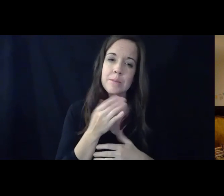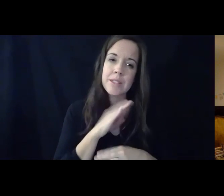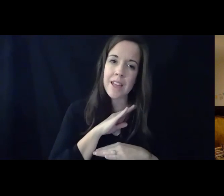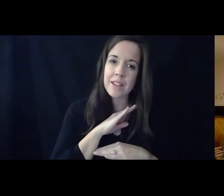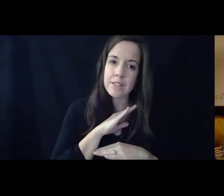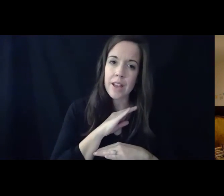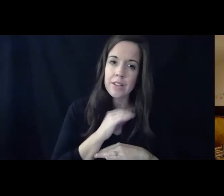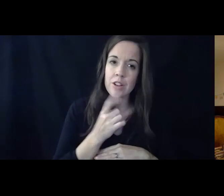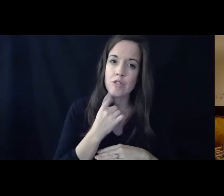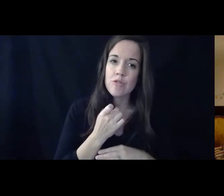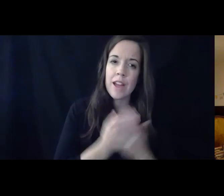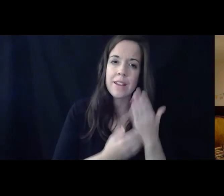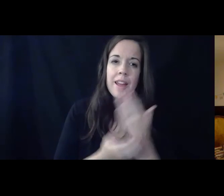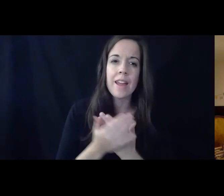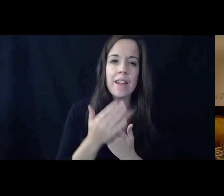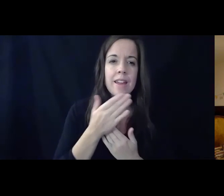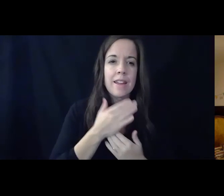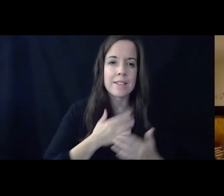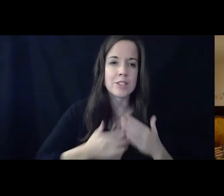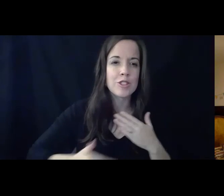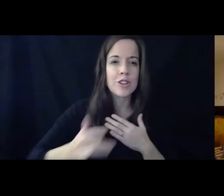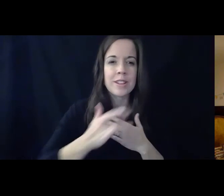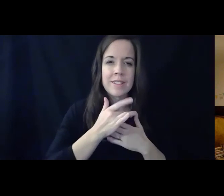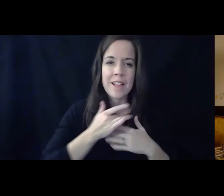turning slowly and brightly like fish under a faucet